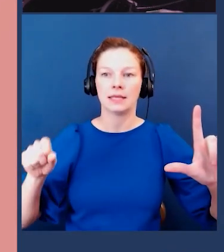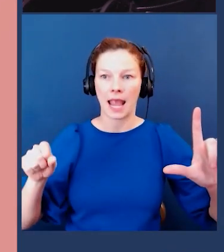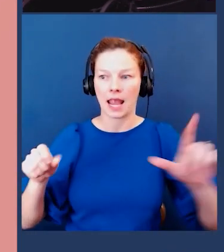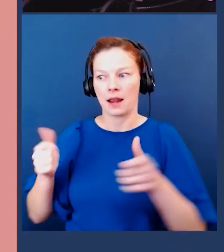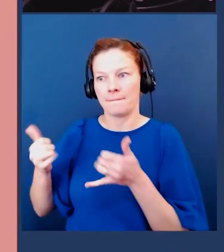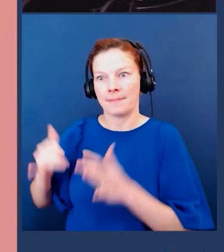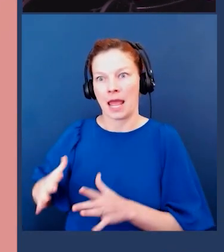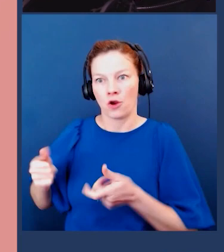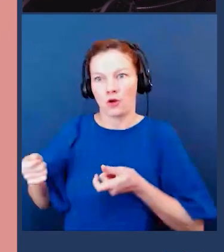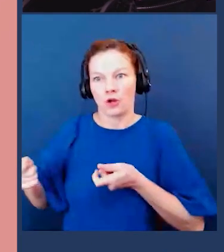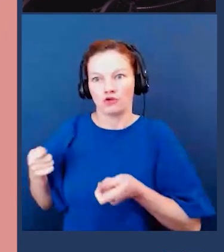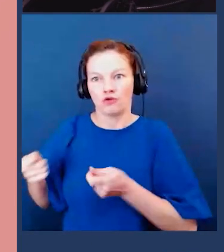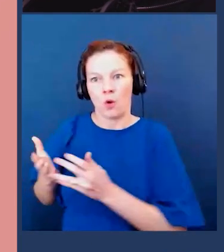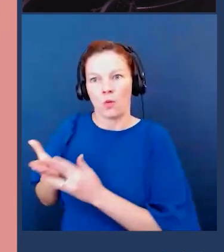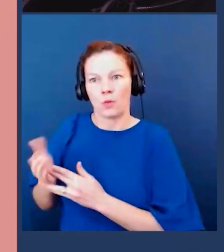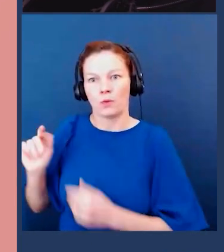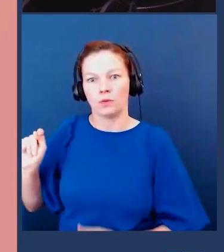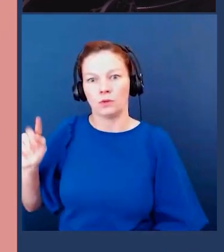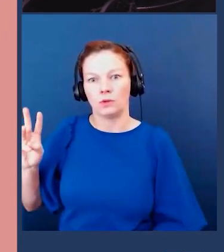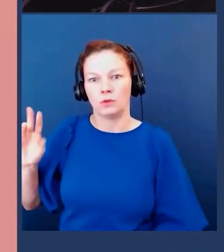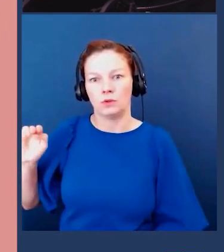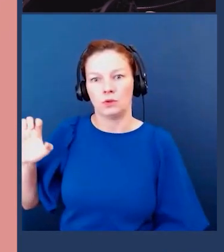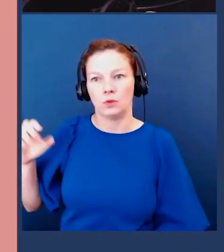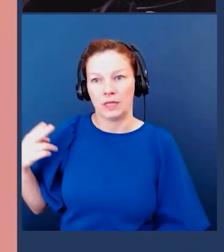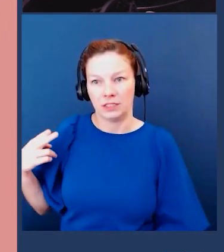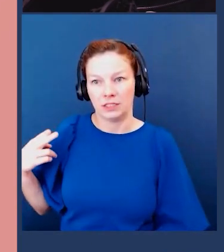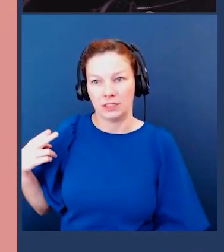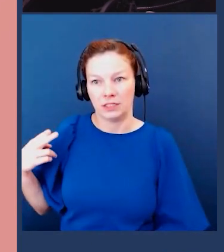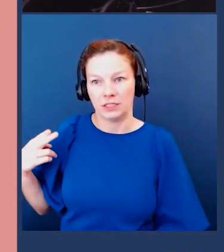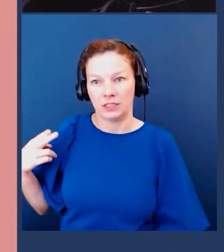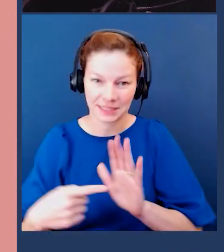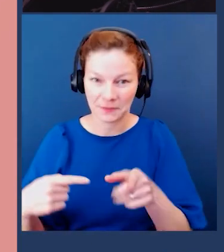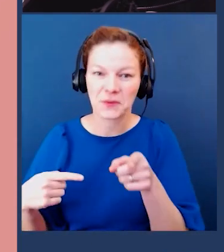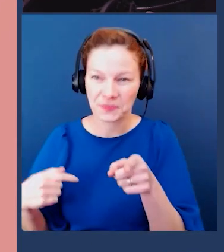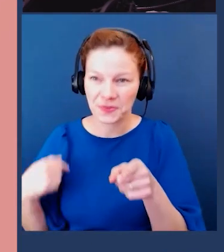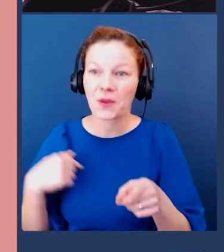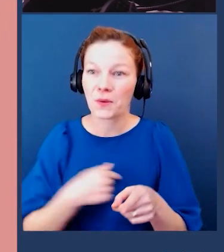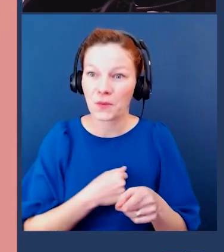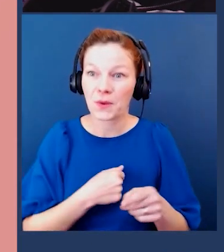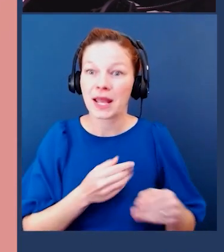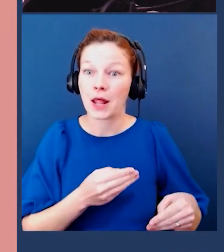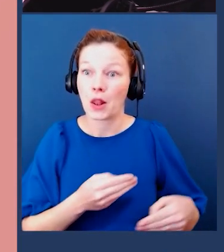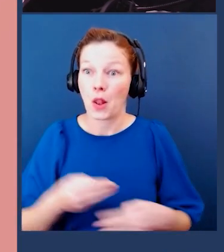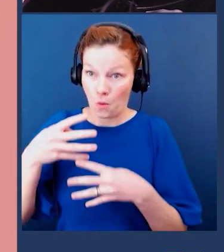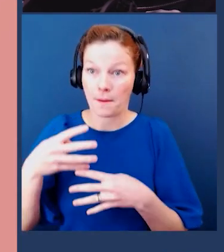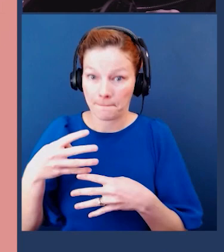So here's, for example, we we're load up as a hologram,